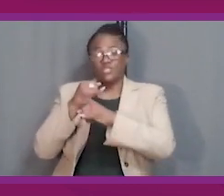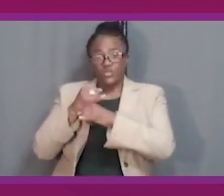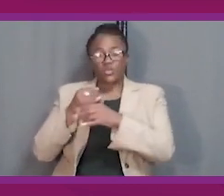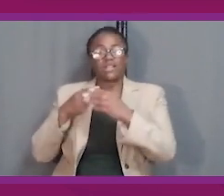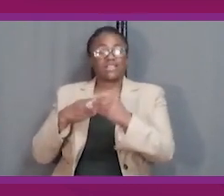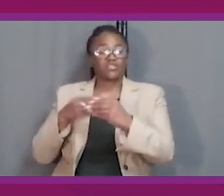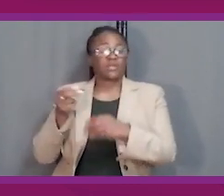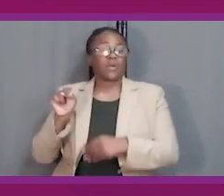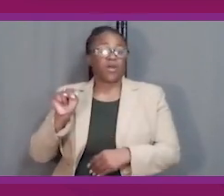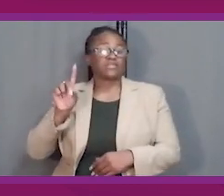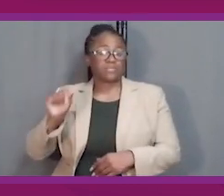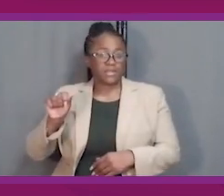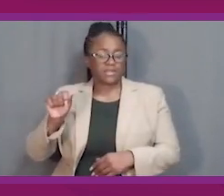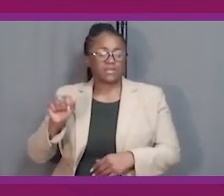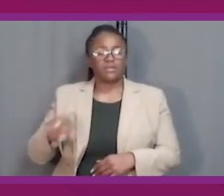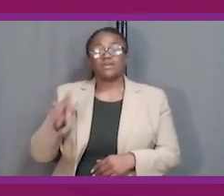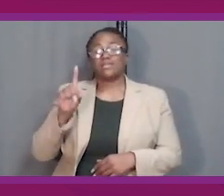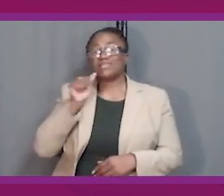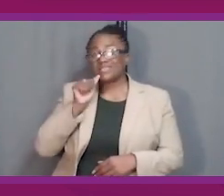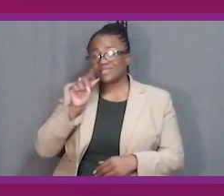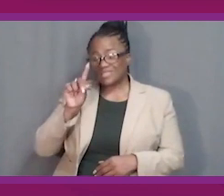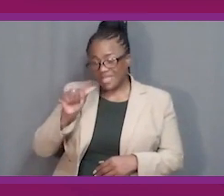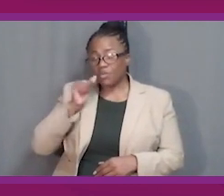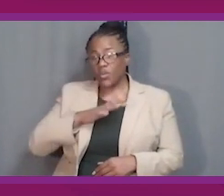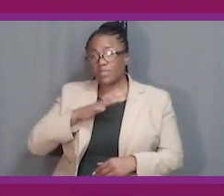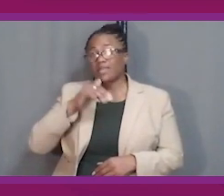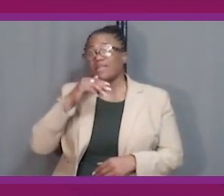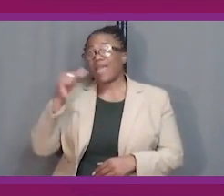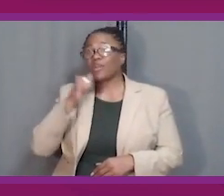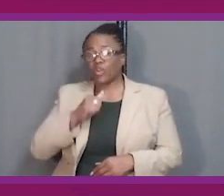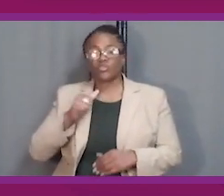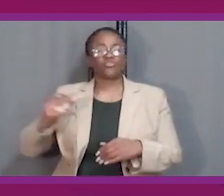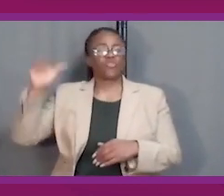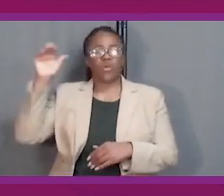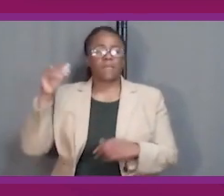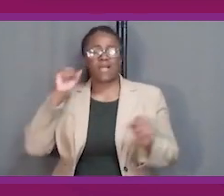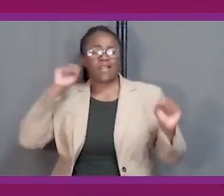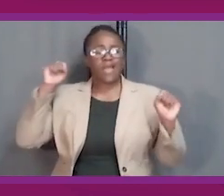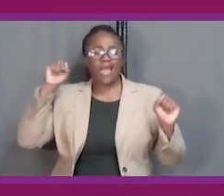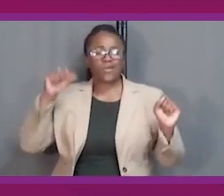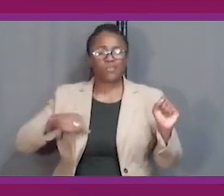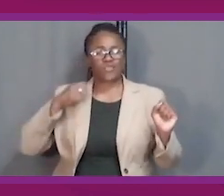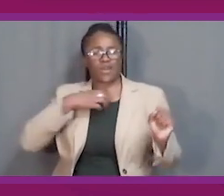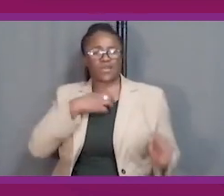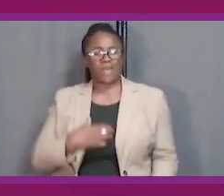proud, and passionate. And so again, we know that disabled women and girls are so doubly